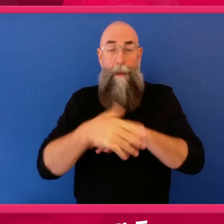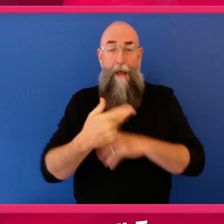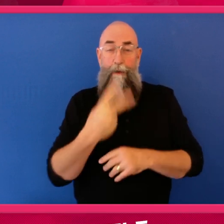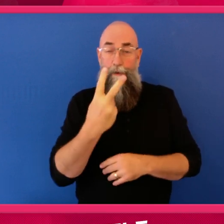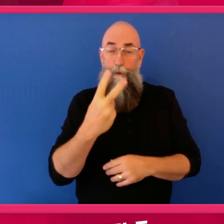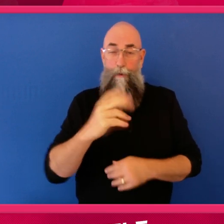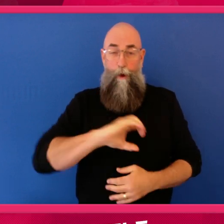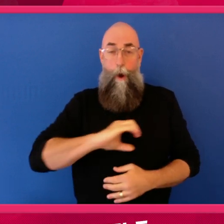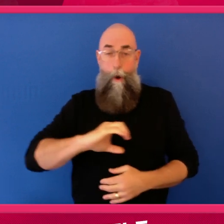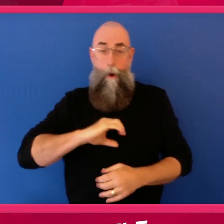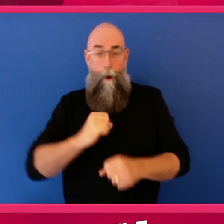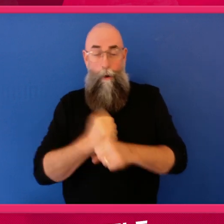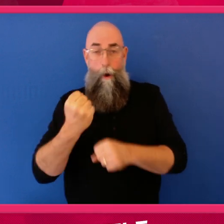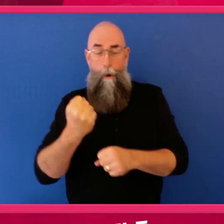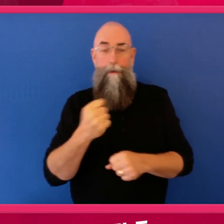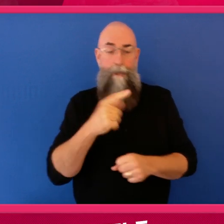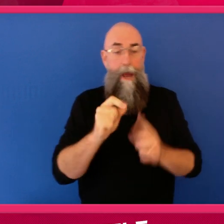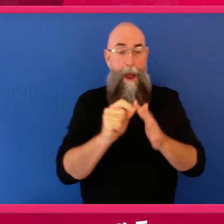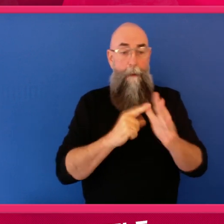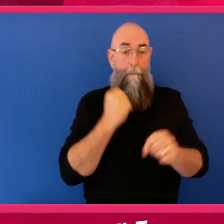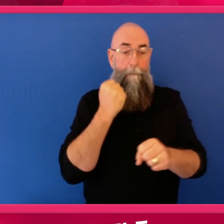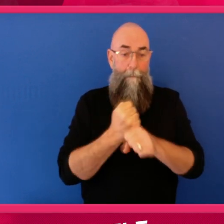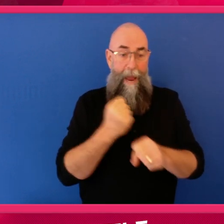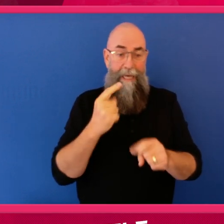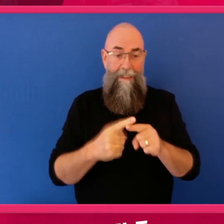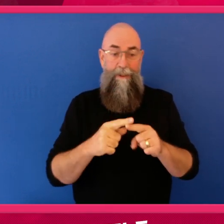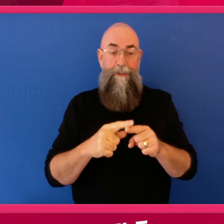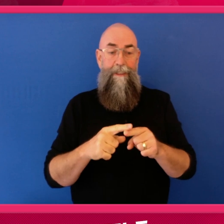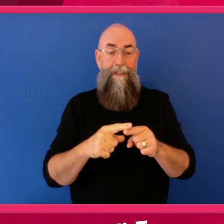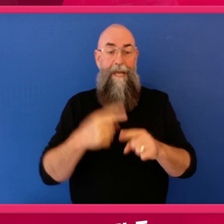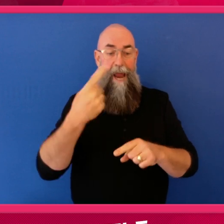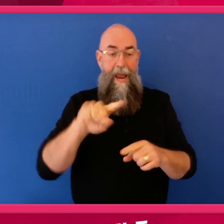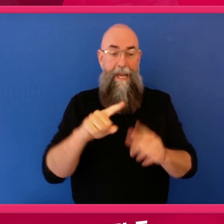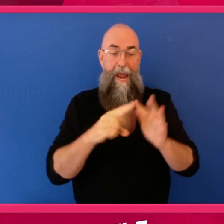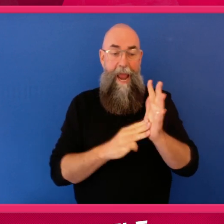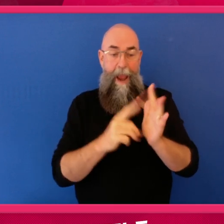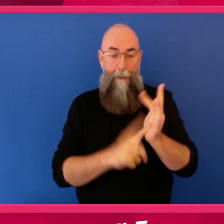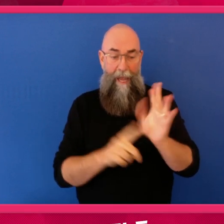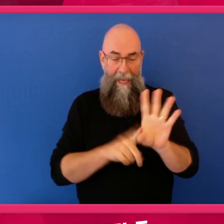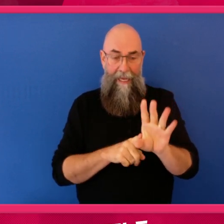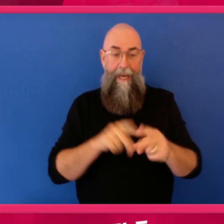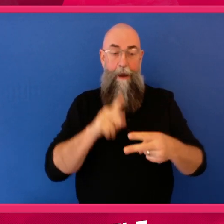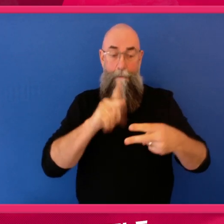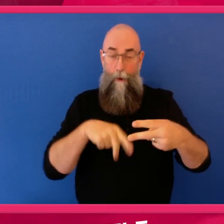won them. Paige Greco, Emily Petricola. Both of these women, their reactions to what they'd